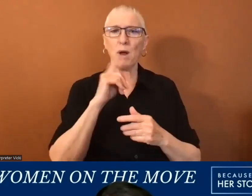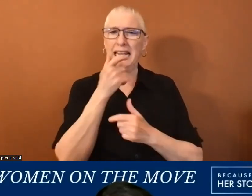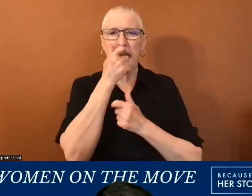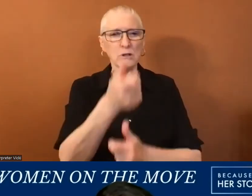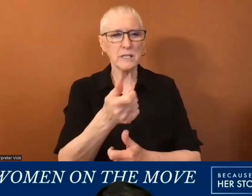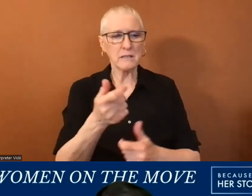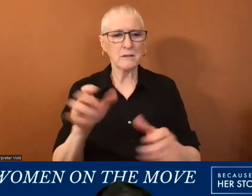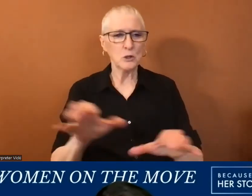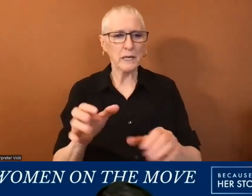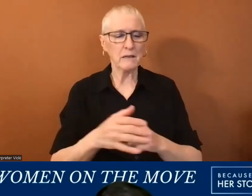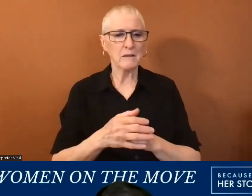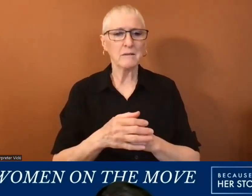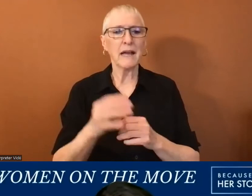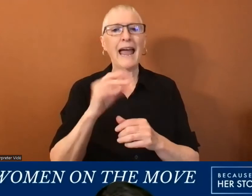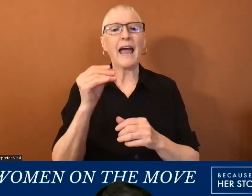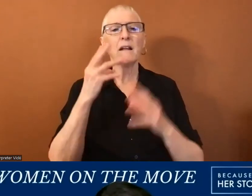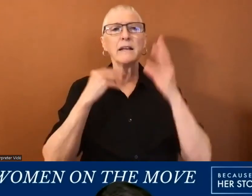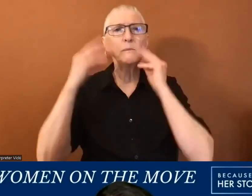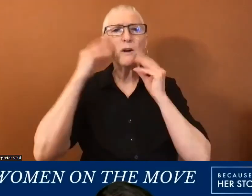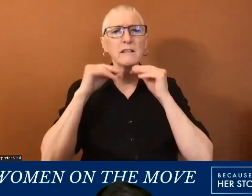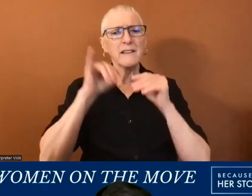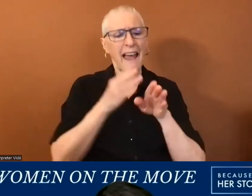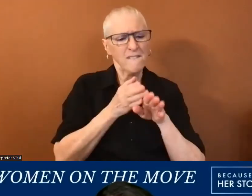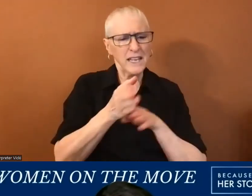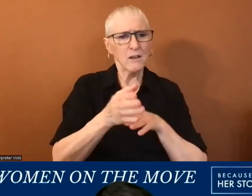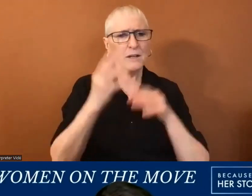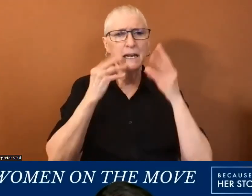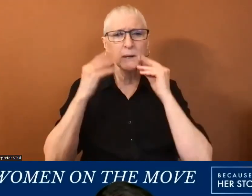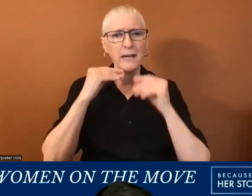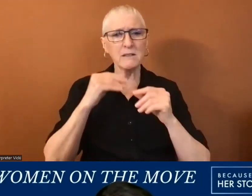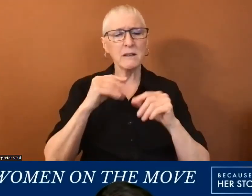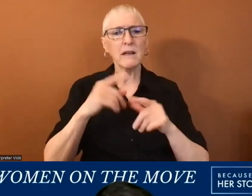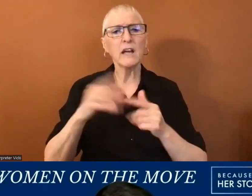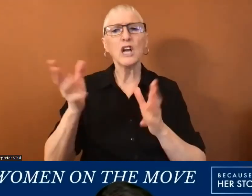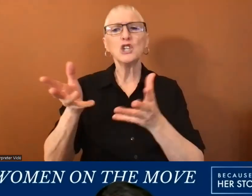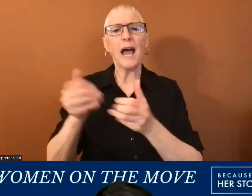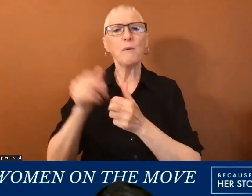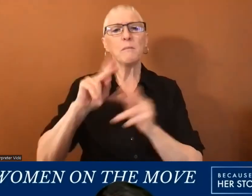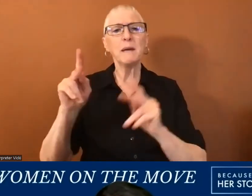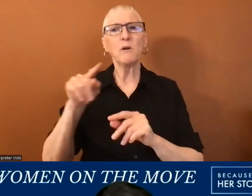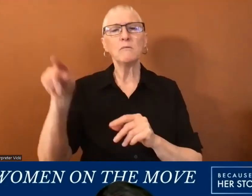and again getting experience in the field. You can, you know, chat with people to see um,